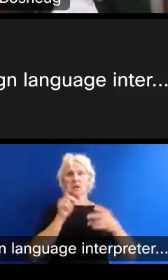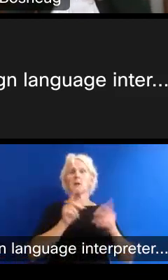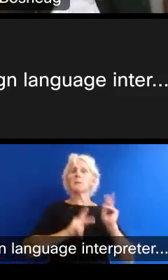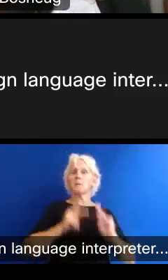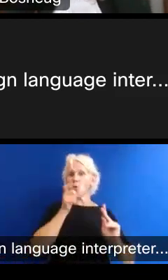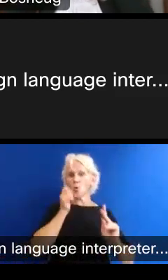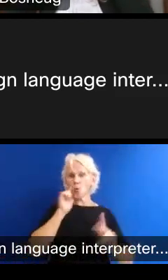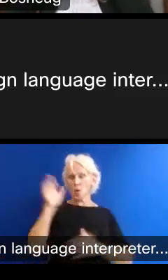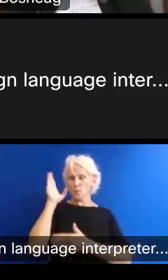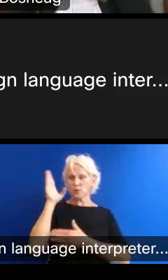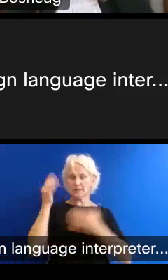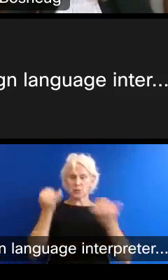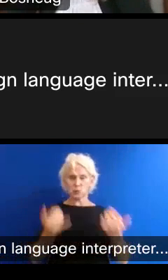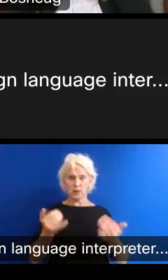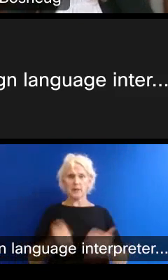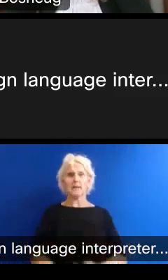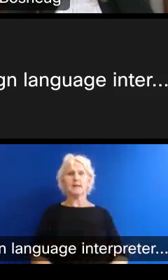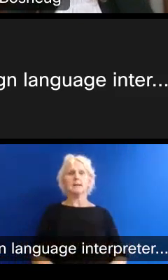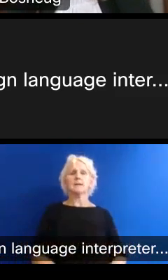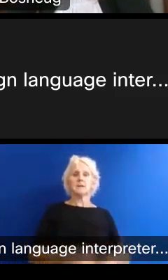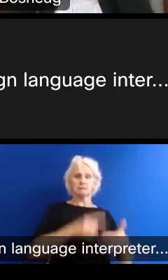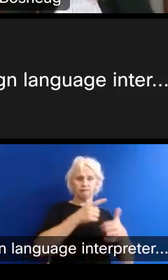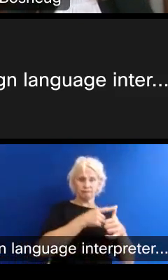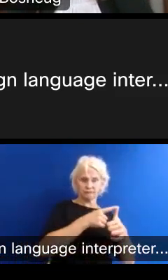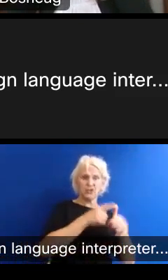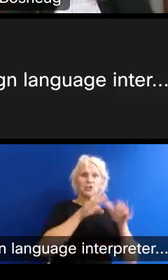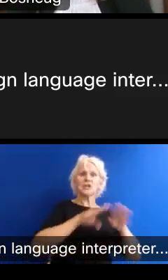the Behavioral Health Division, and the Disability Services Division,